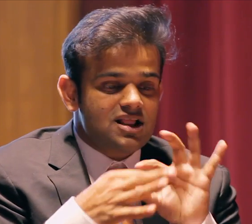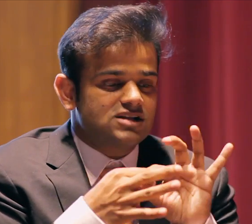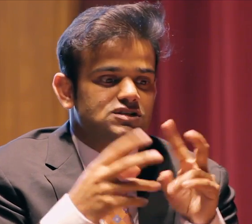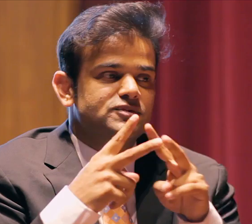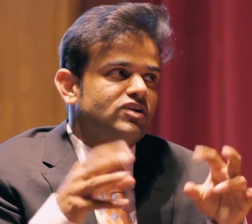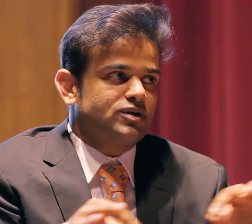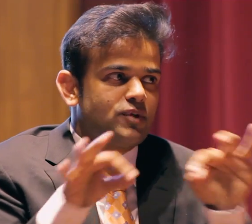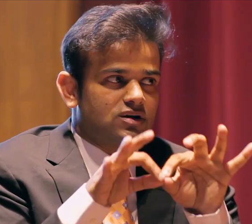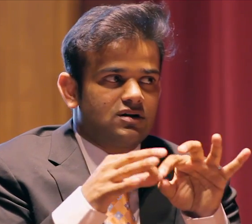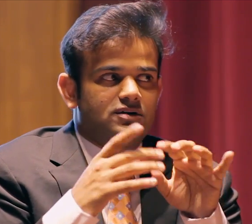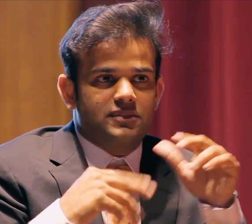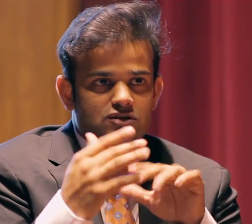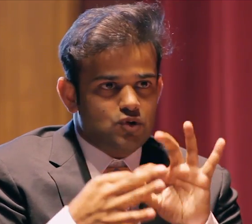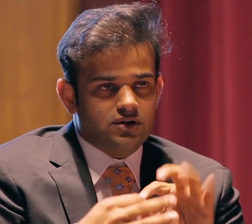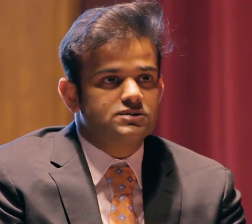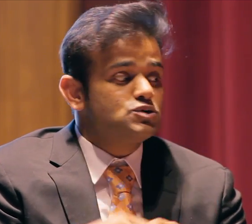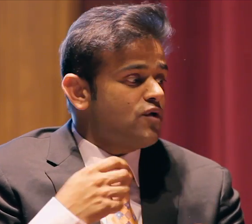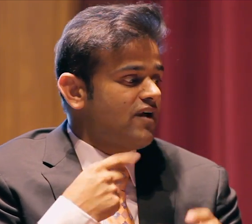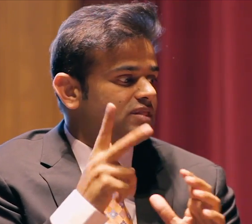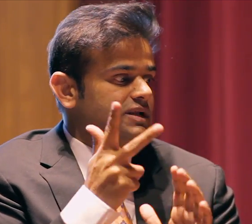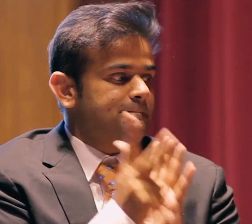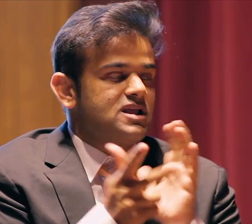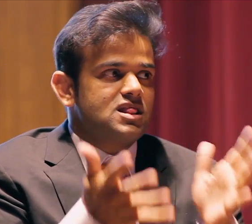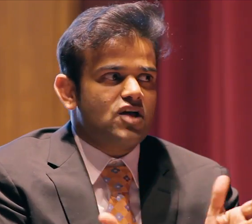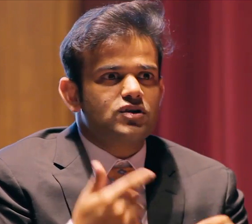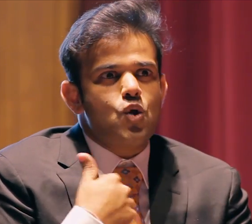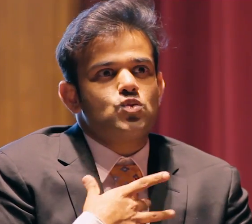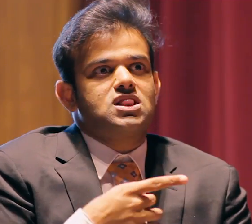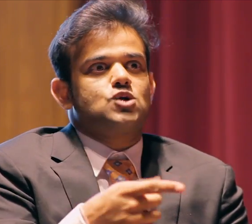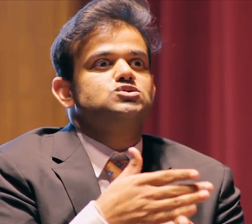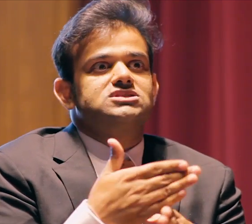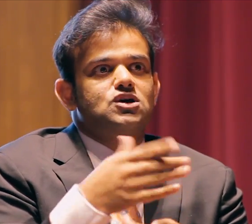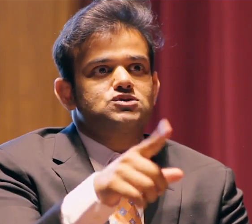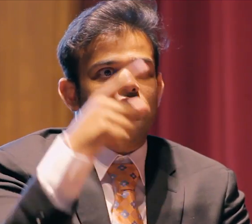[Vai] That's correct, yeah, and, it's very important to build that relationship. And so, we have three minutes left.